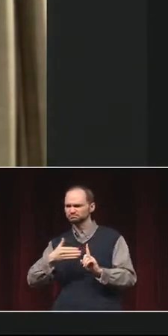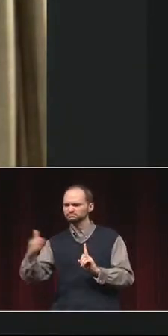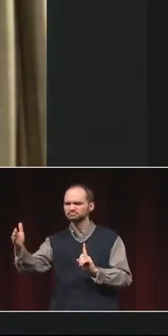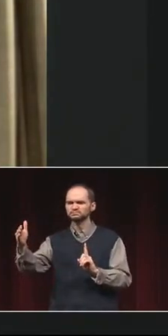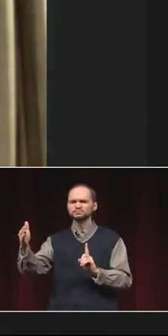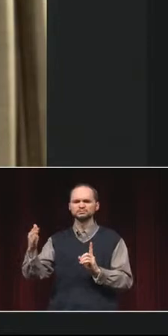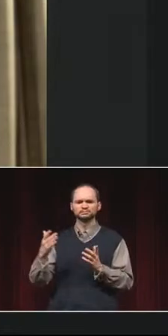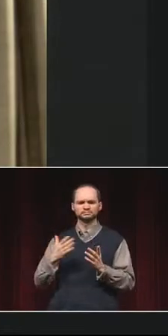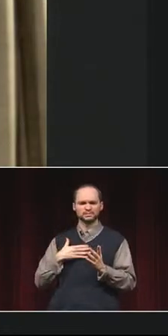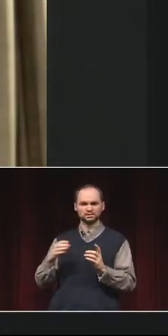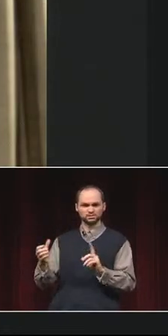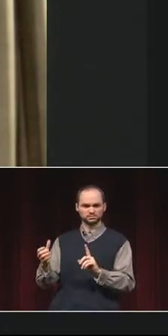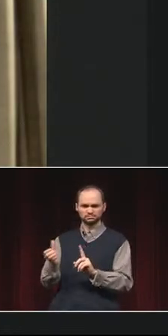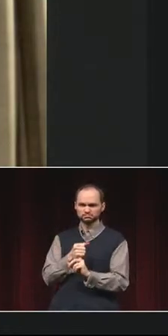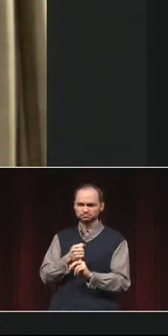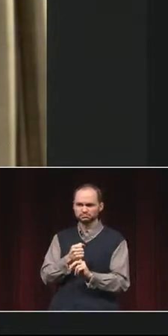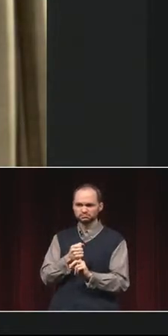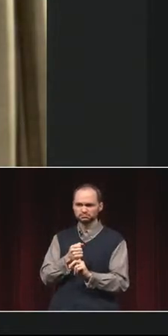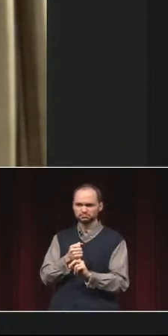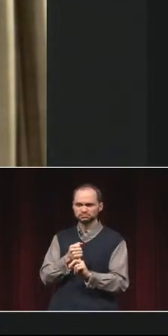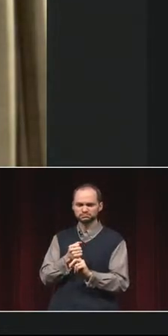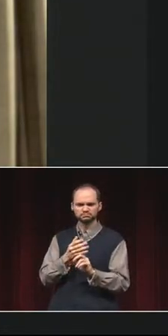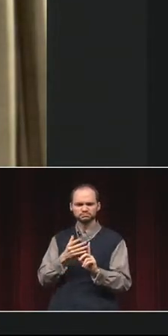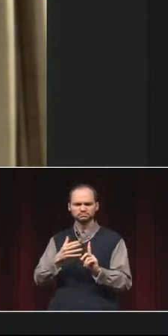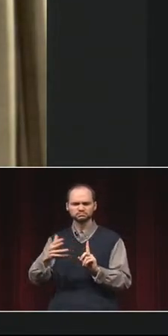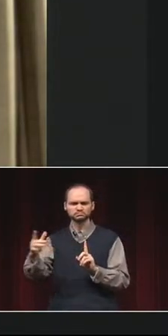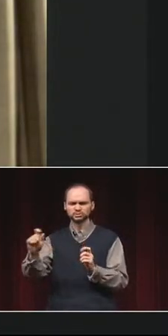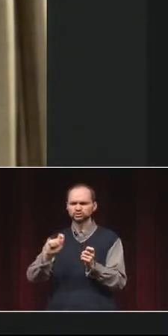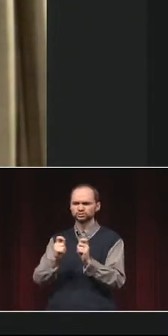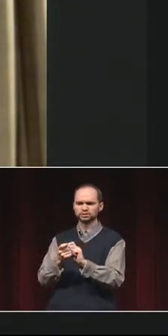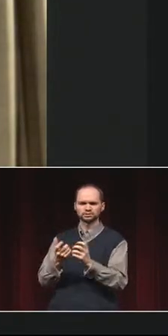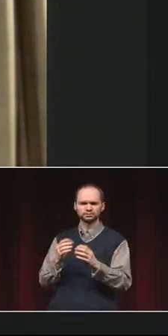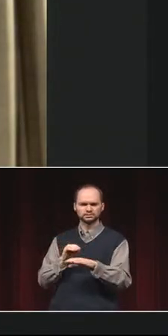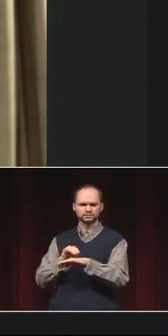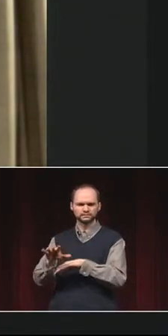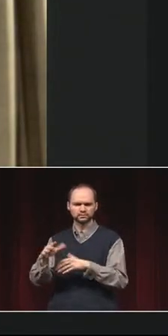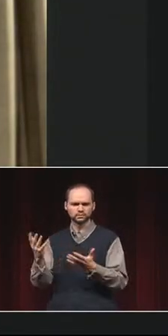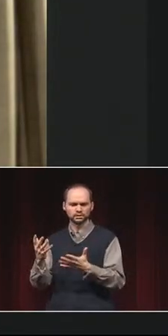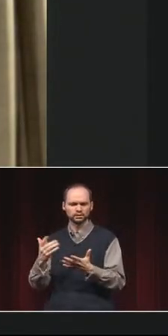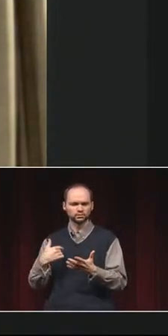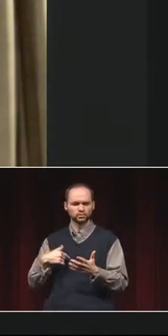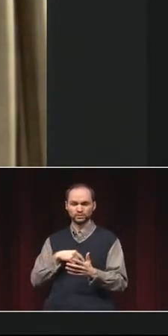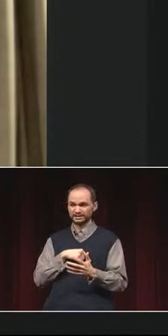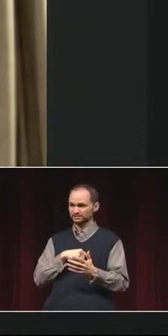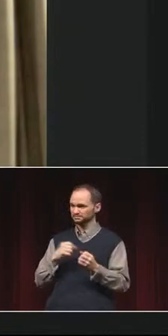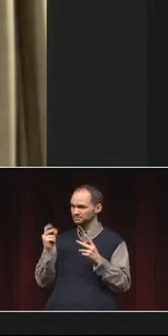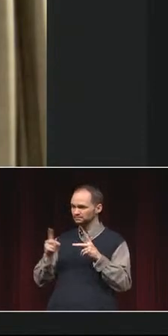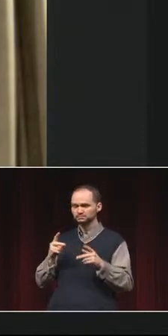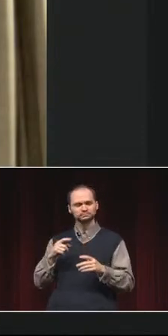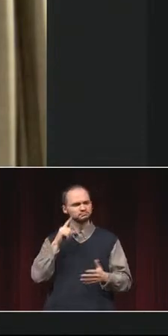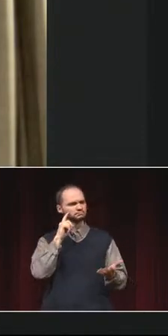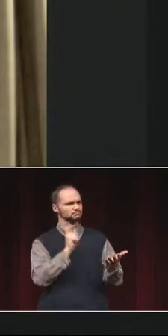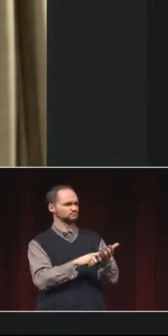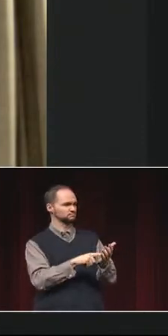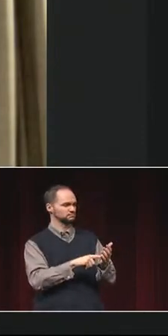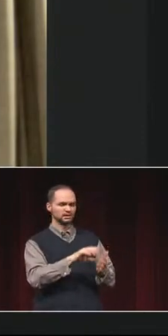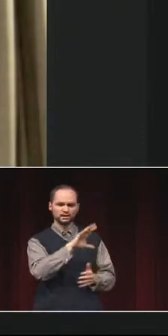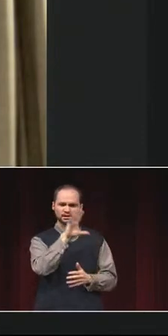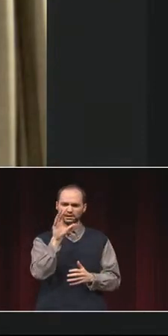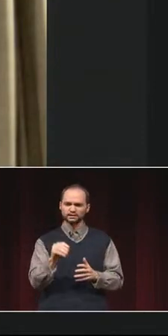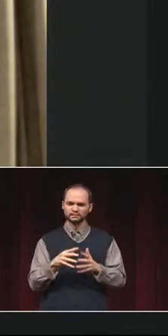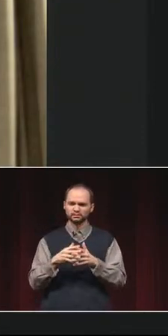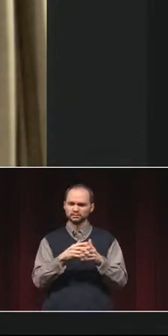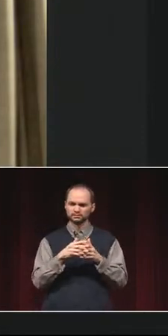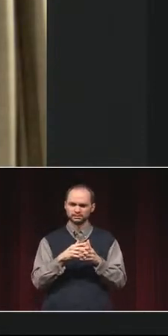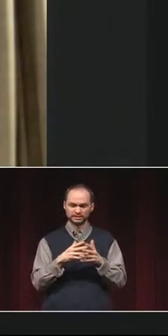others who see the unfairness of how we as African Americans have been treated in the United States.